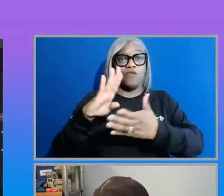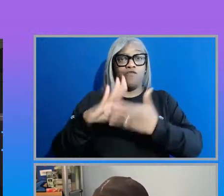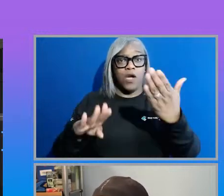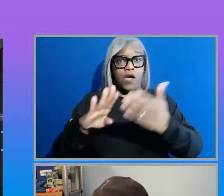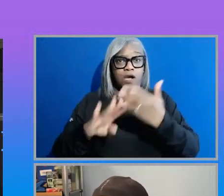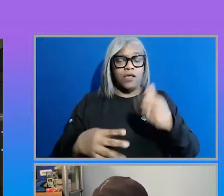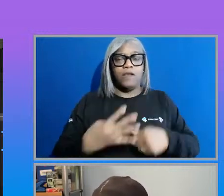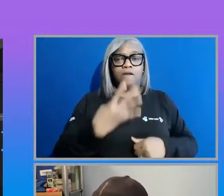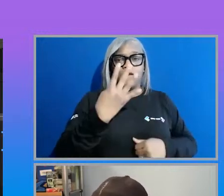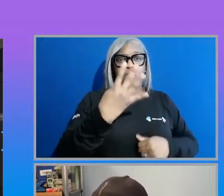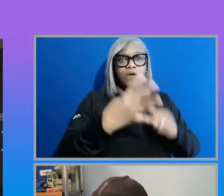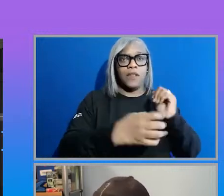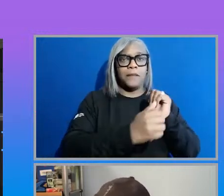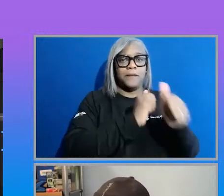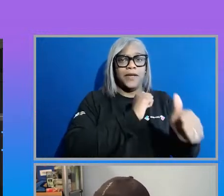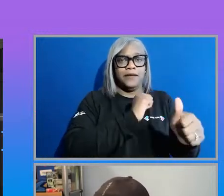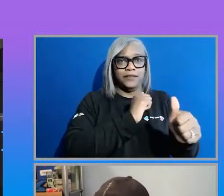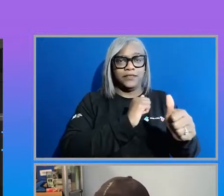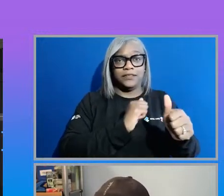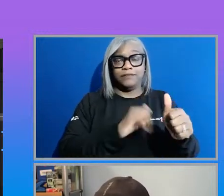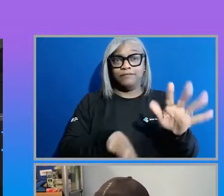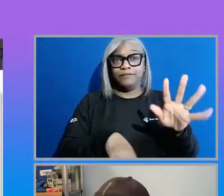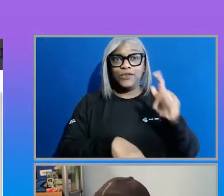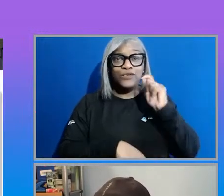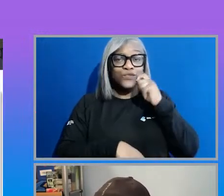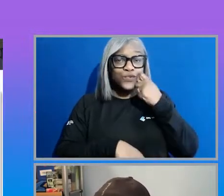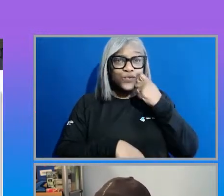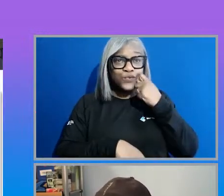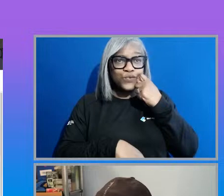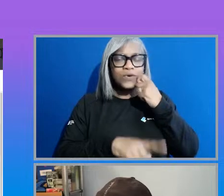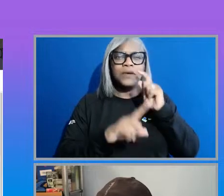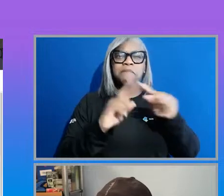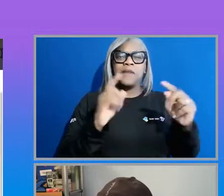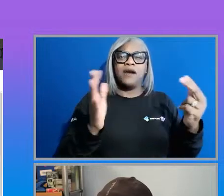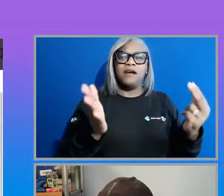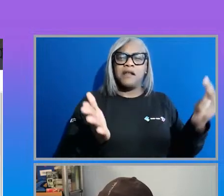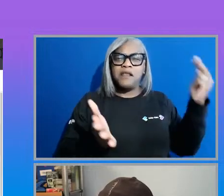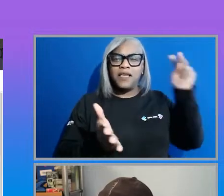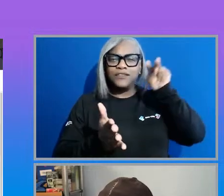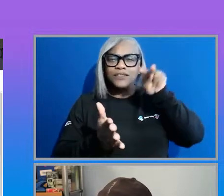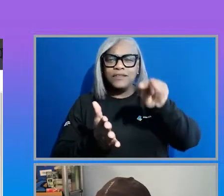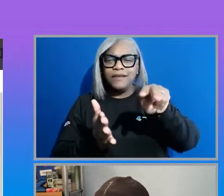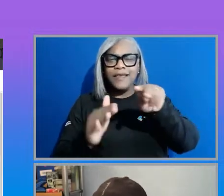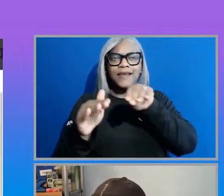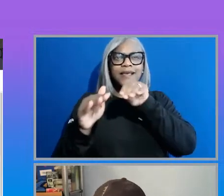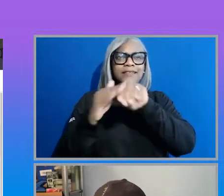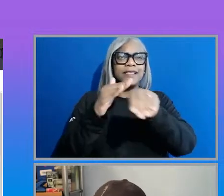passed. That's cool. But let's have a look and see what